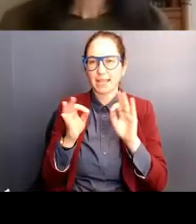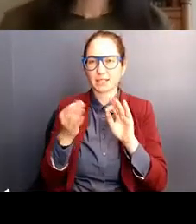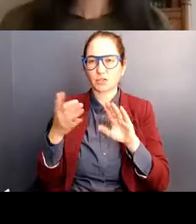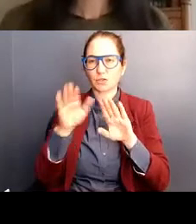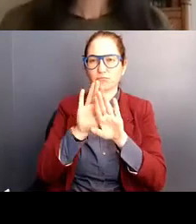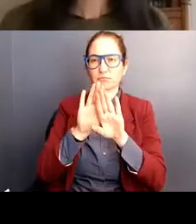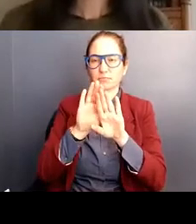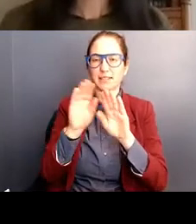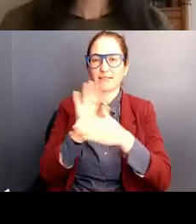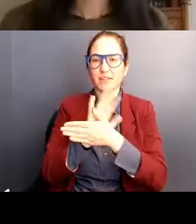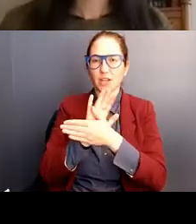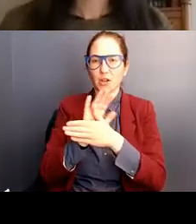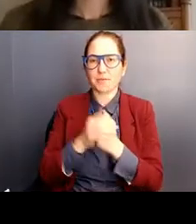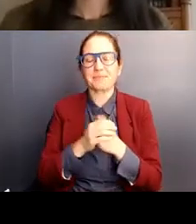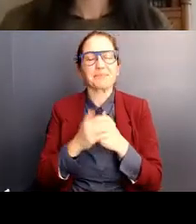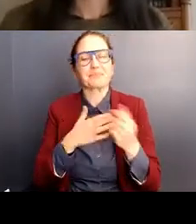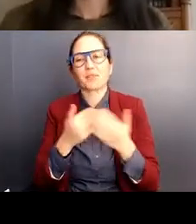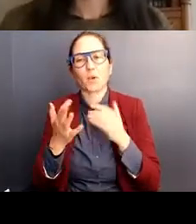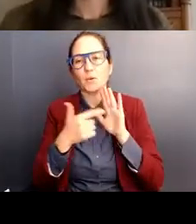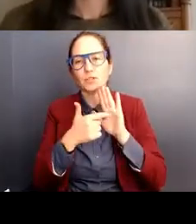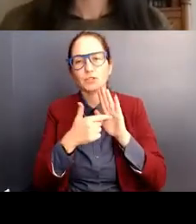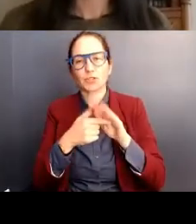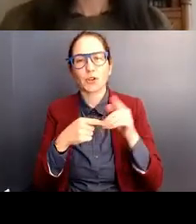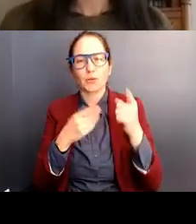So I wanted to show that as an example of what you can do --